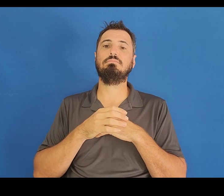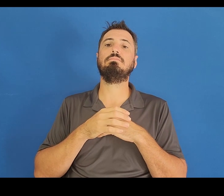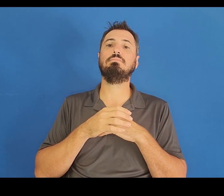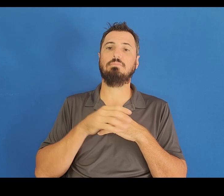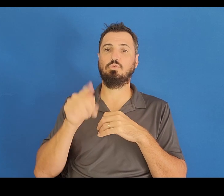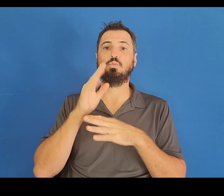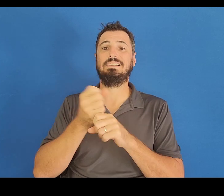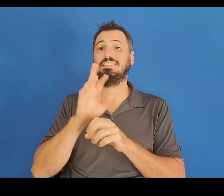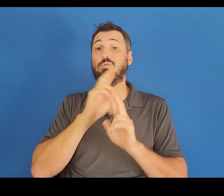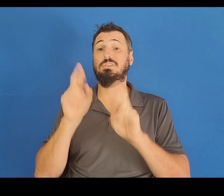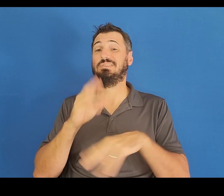results within six hours